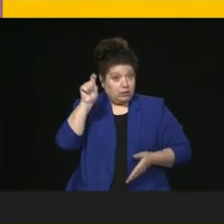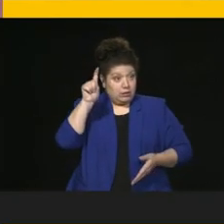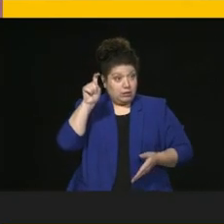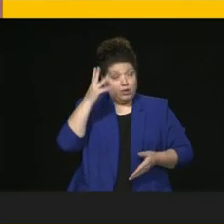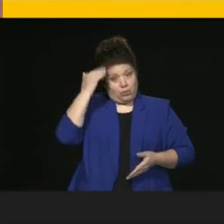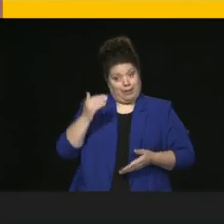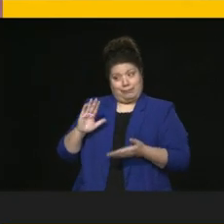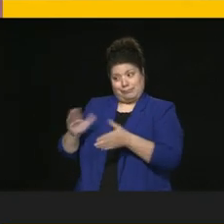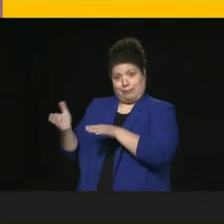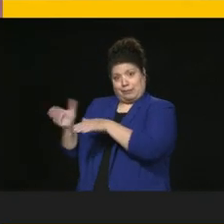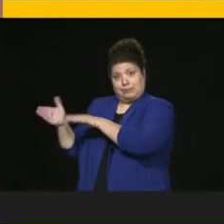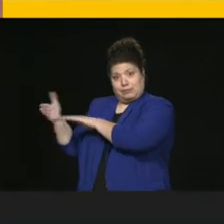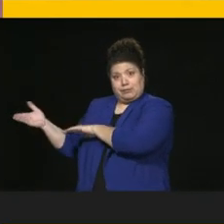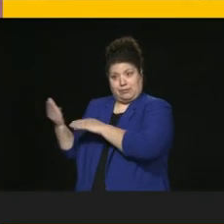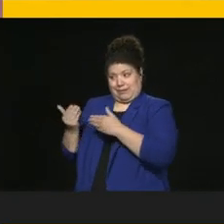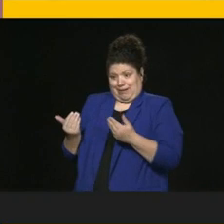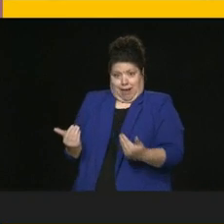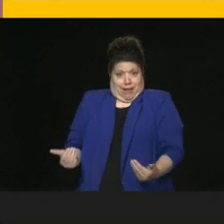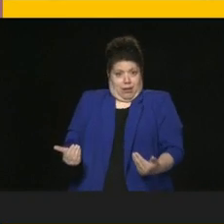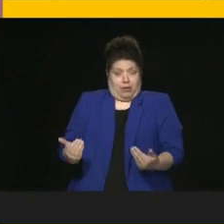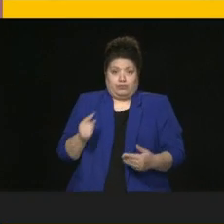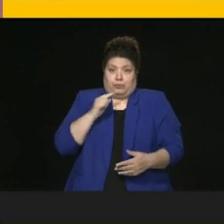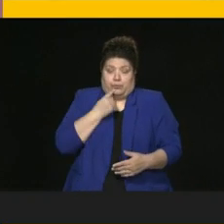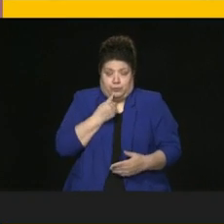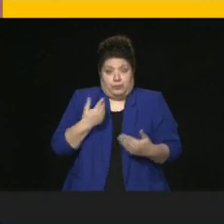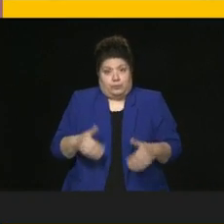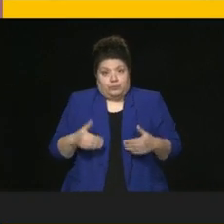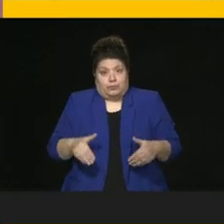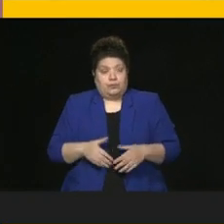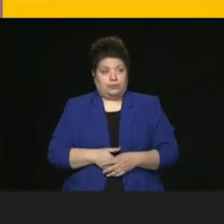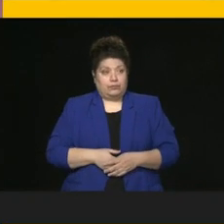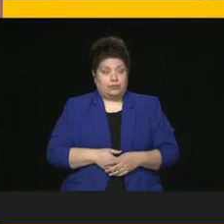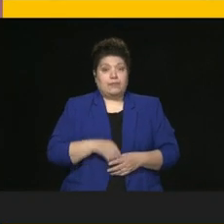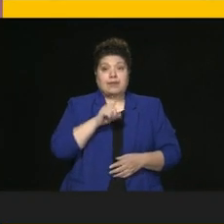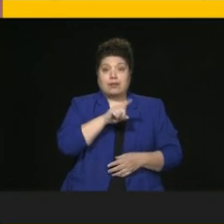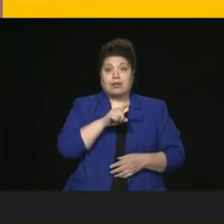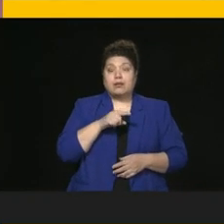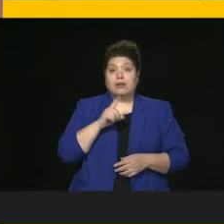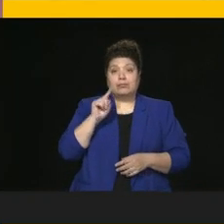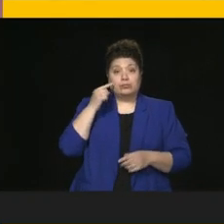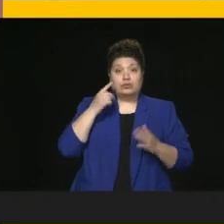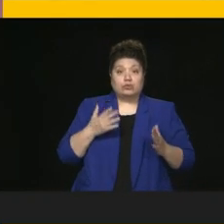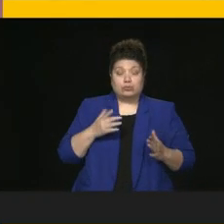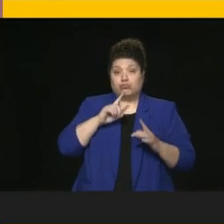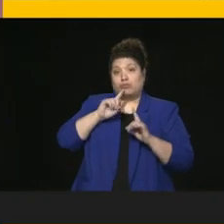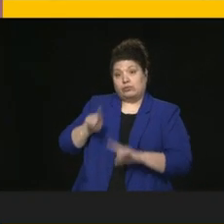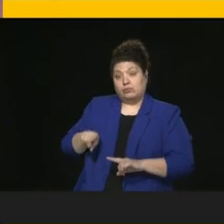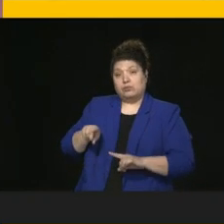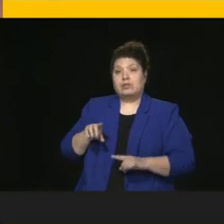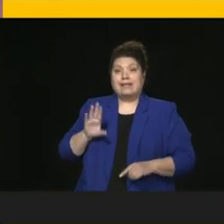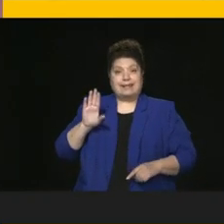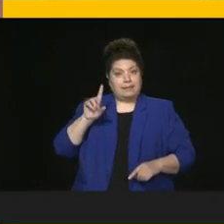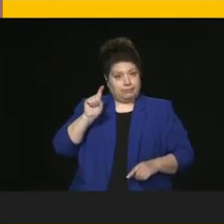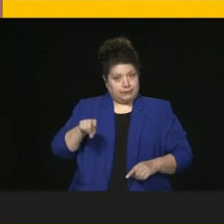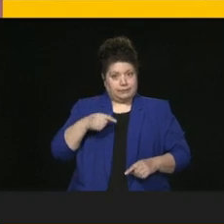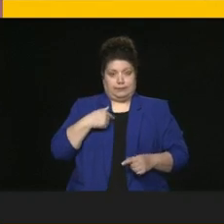STEP IN THIS WEEK? BECAUSE PEOPLE ARE DYING NOW.